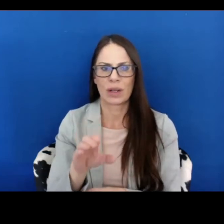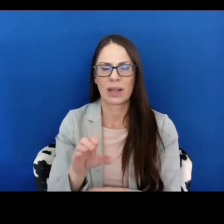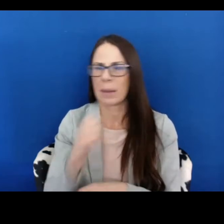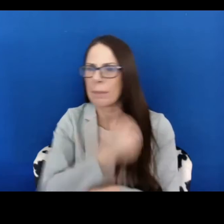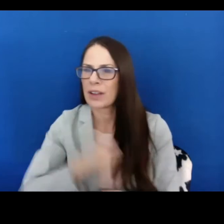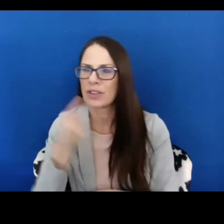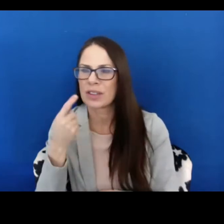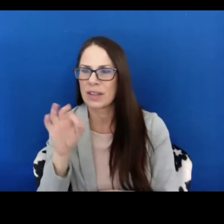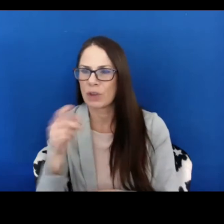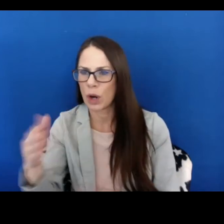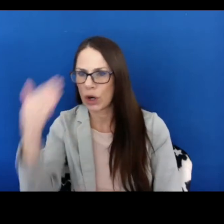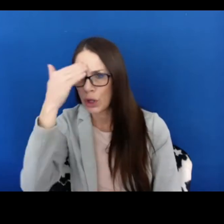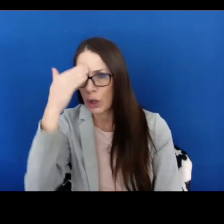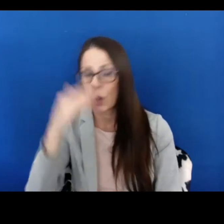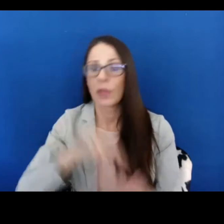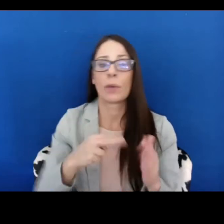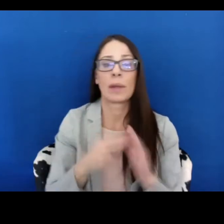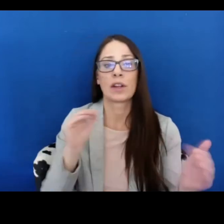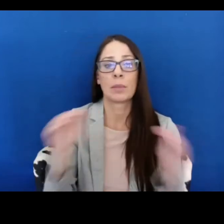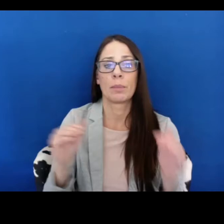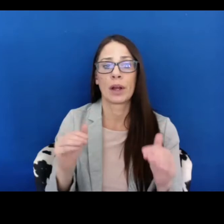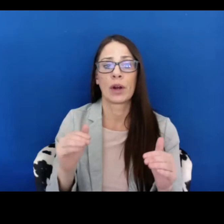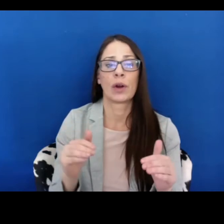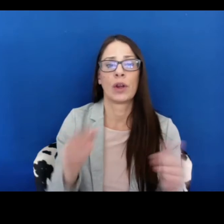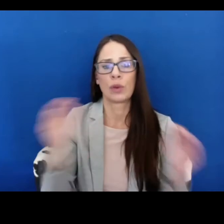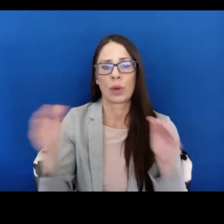15:21:21 They're meant to compare the relative cost effectiveness of different potential